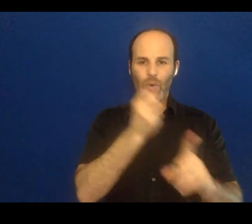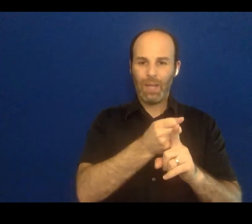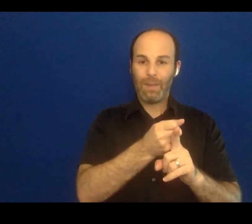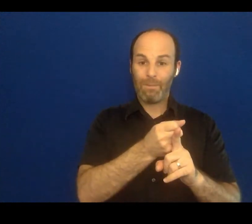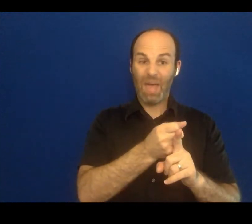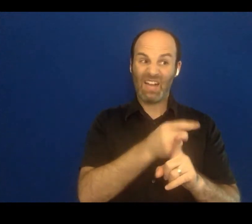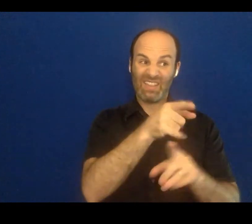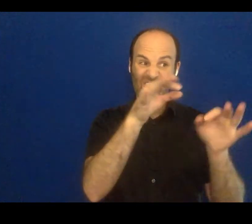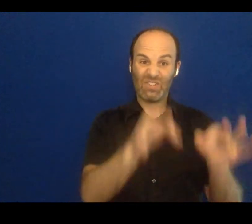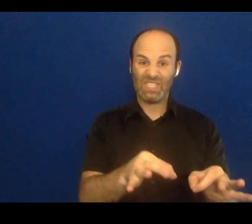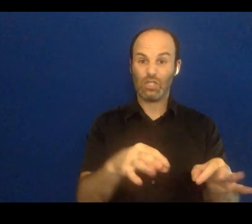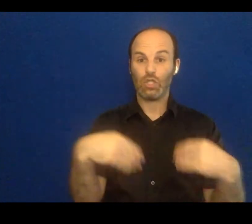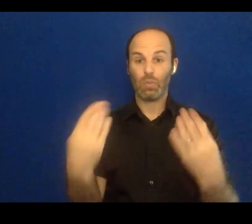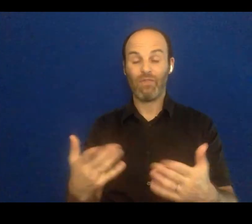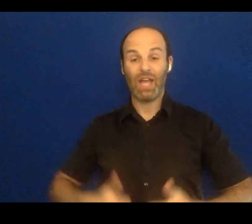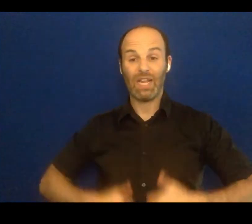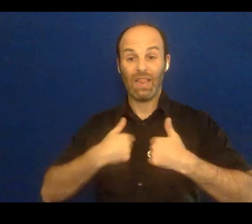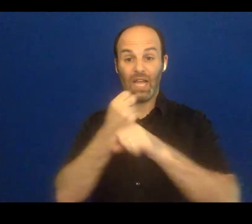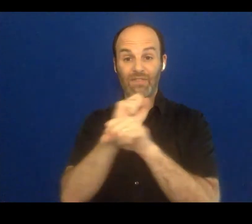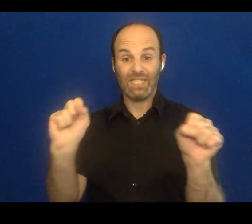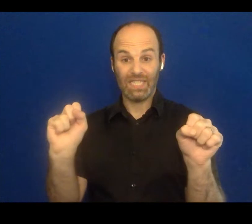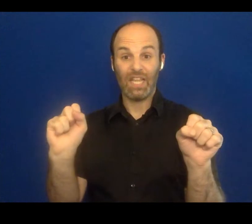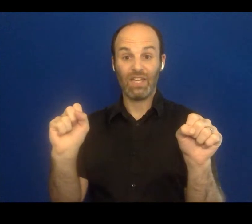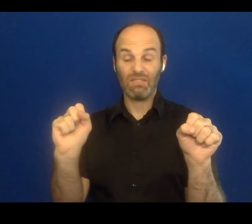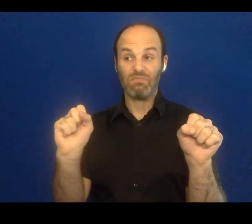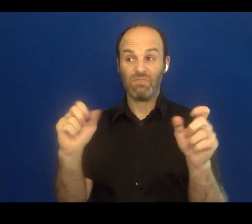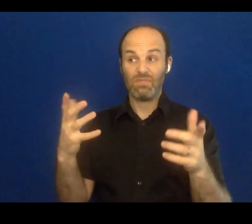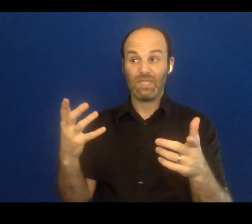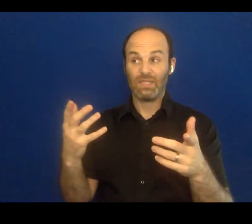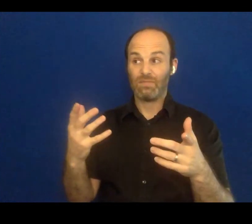THE LIFE SAVING MEASURES FOR SOMEONE IN A COVID-19 SITUATION.